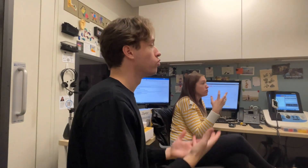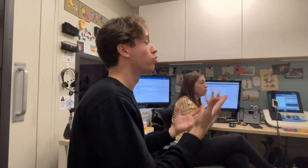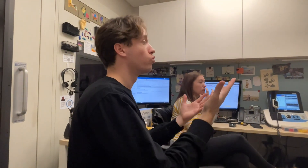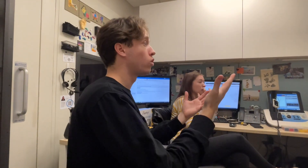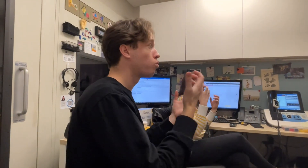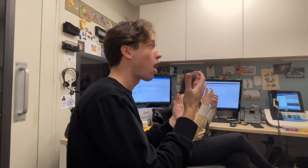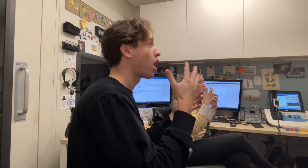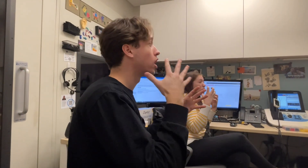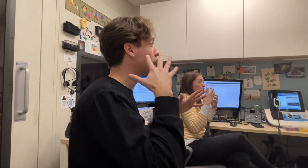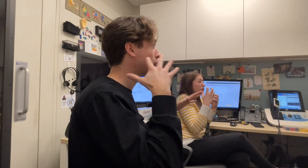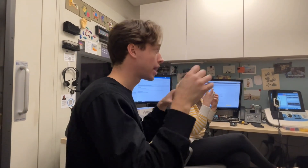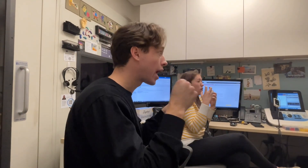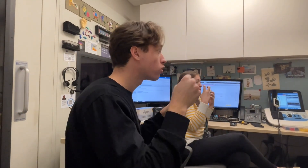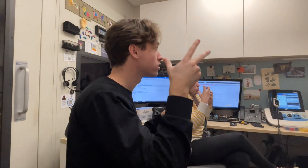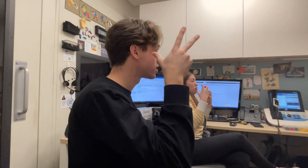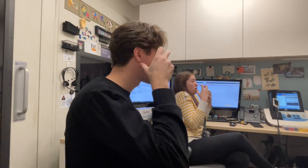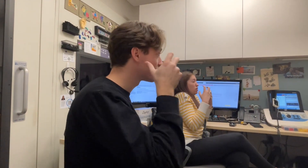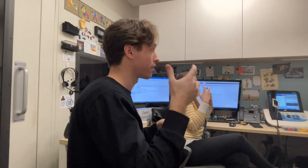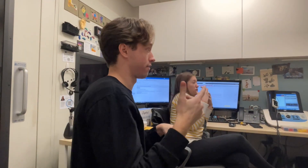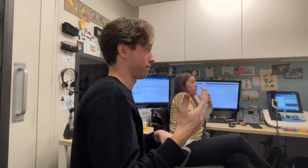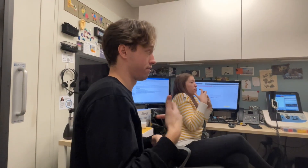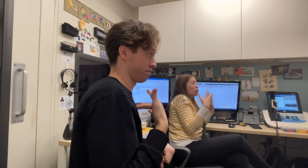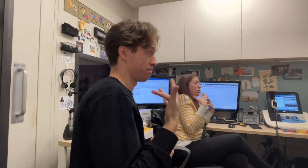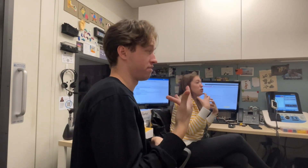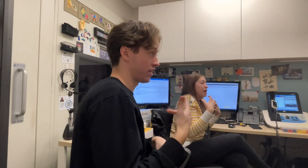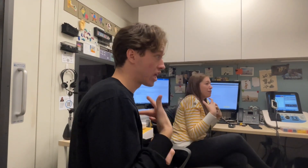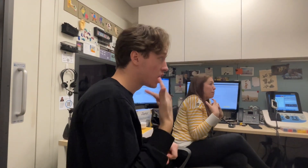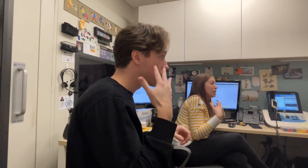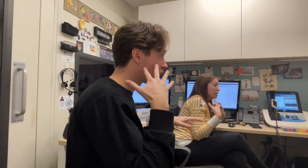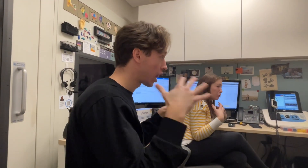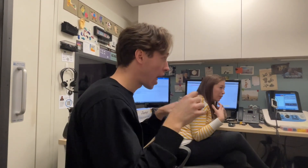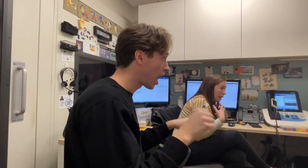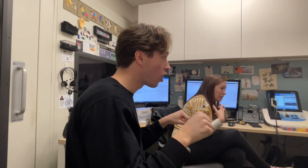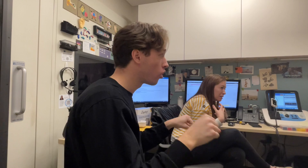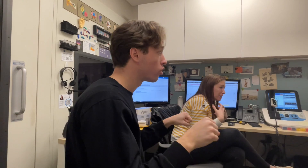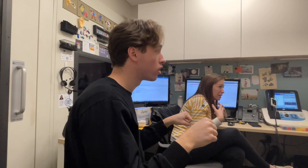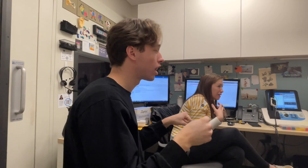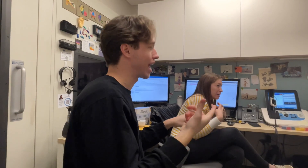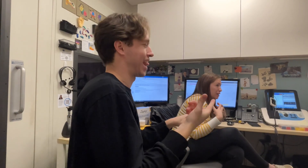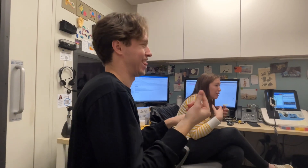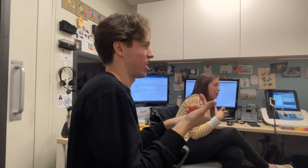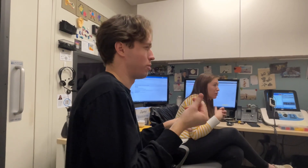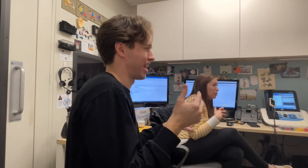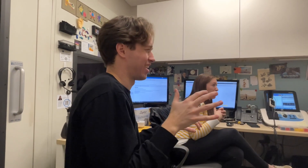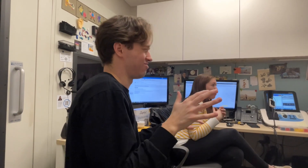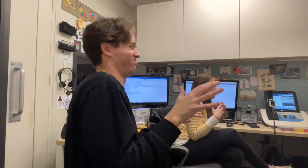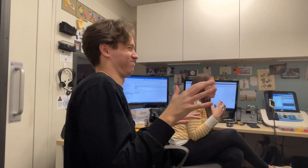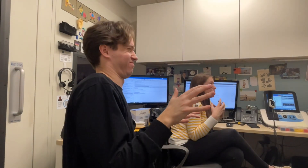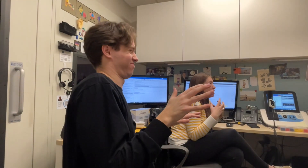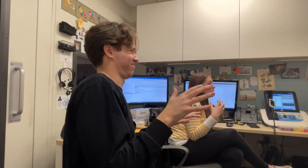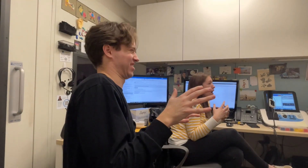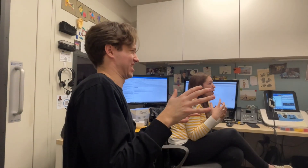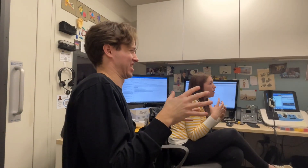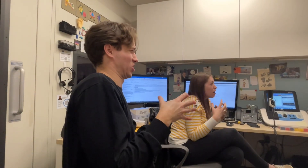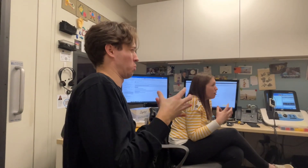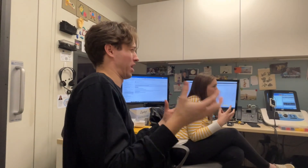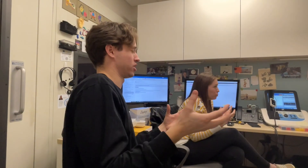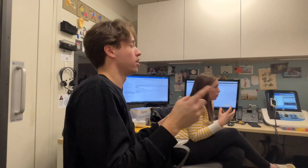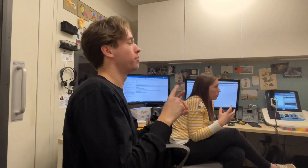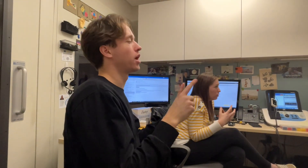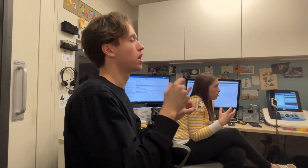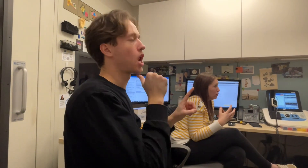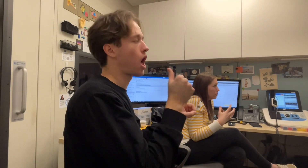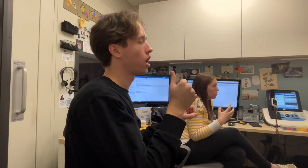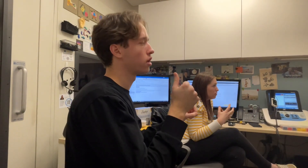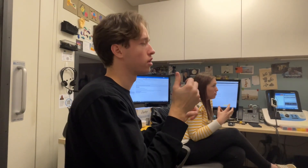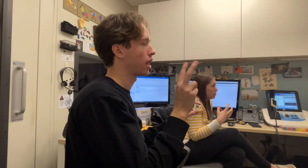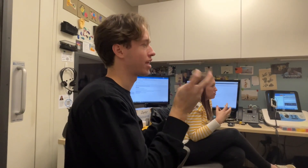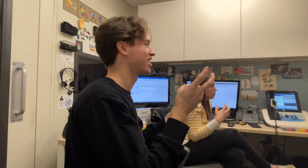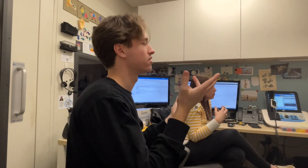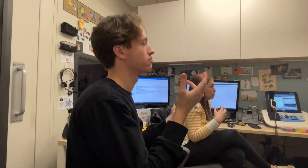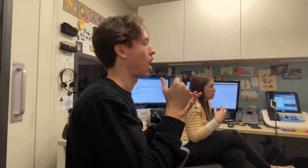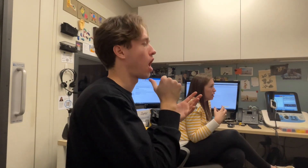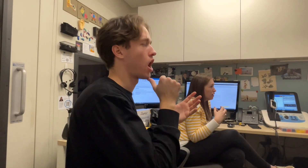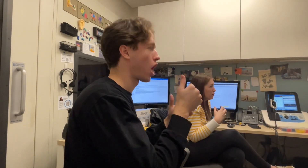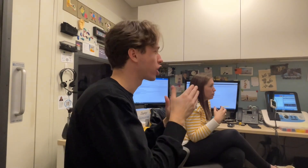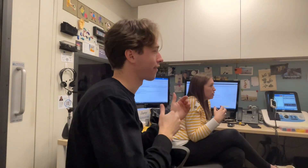feel loud like you're almost cringing at them a little bit but not uncomfortable right we don't